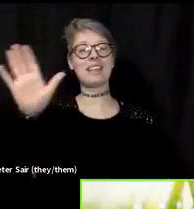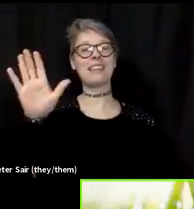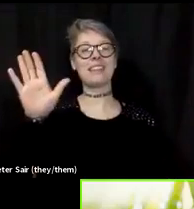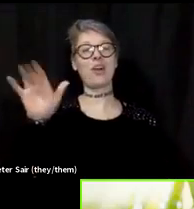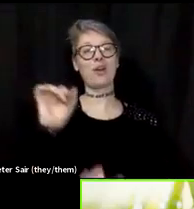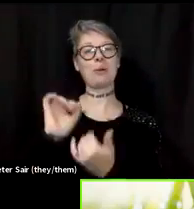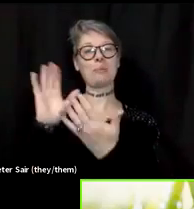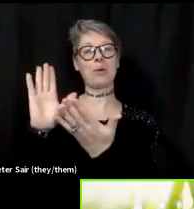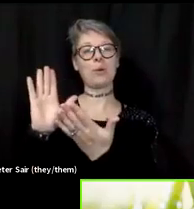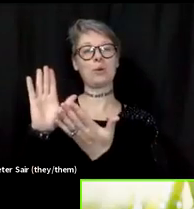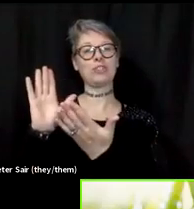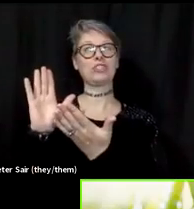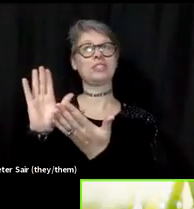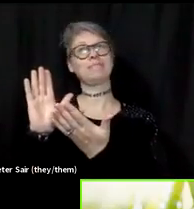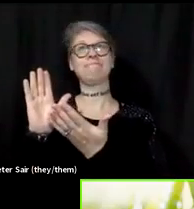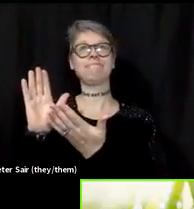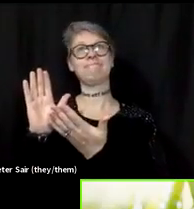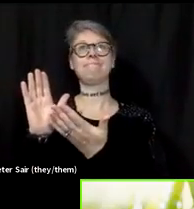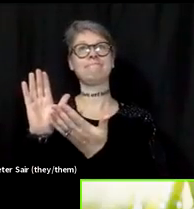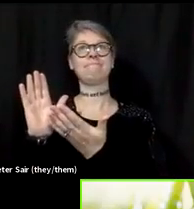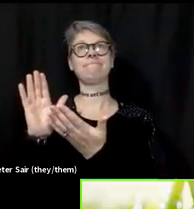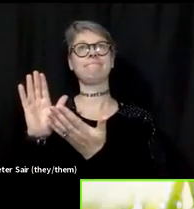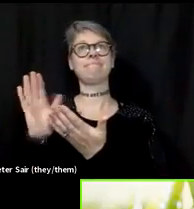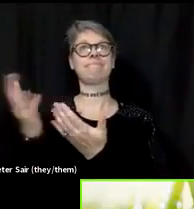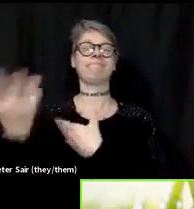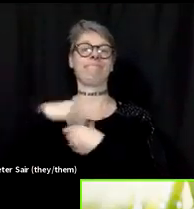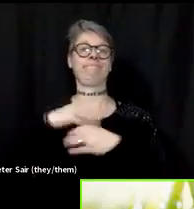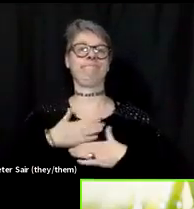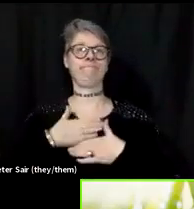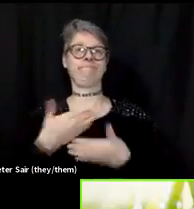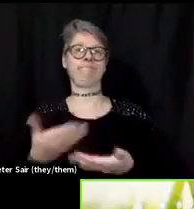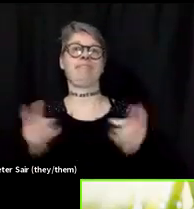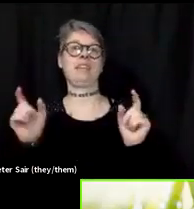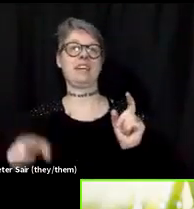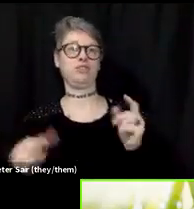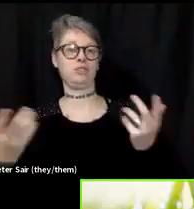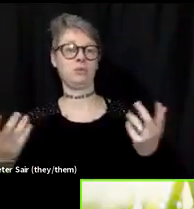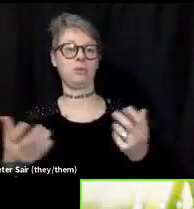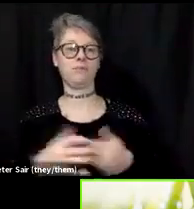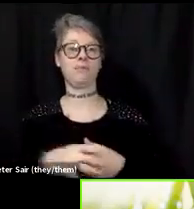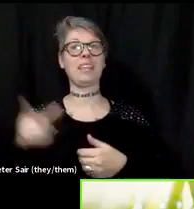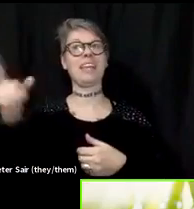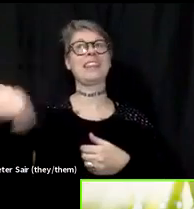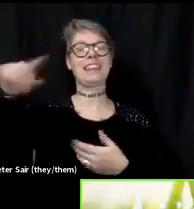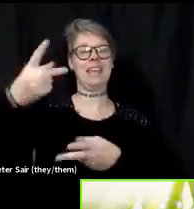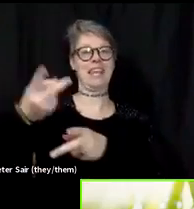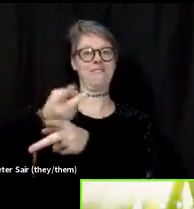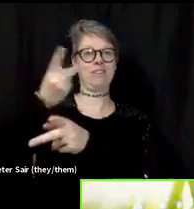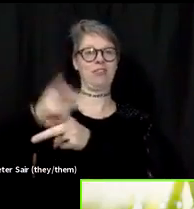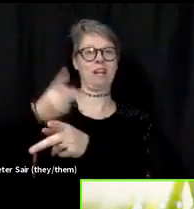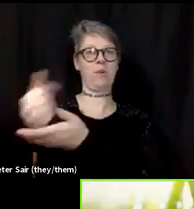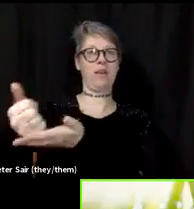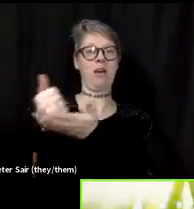style. le, and how they had and how they address things. So whatever my So whatever my weak areas were So whatever my weak areas where